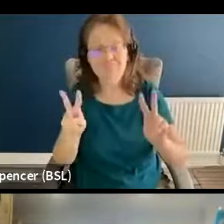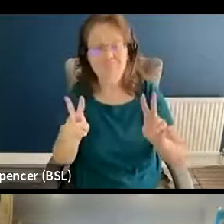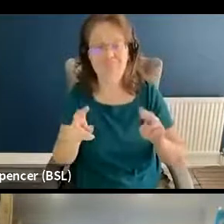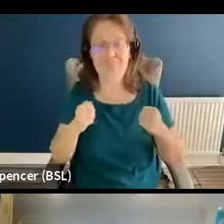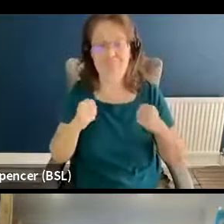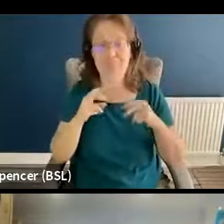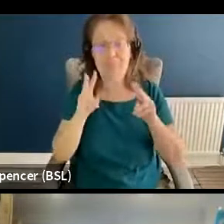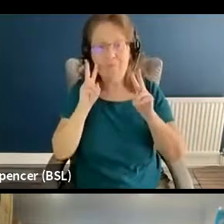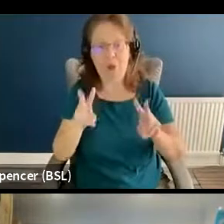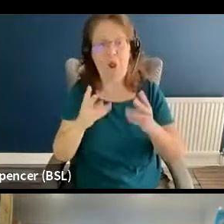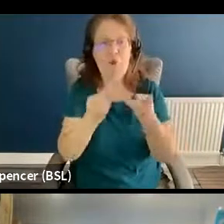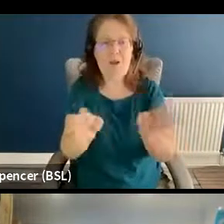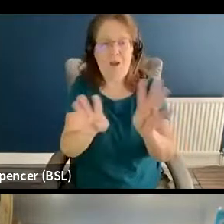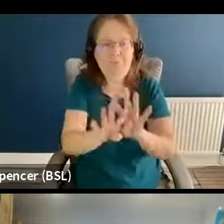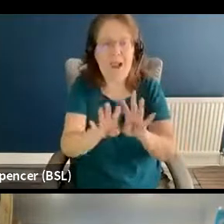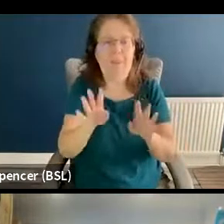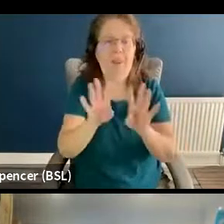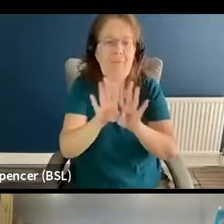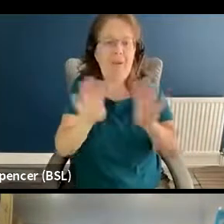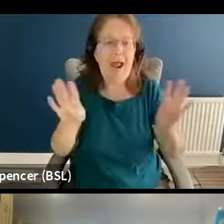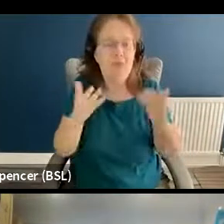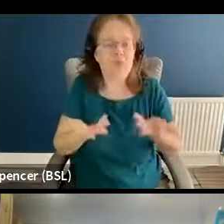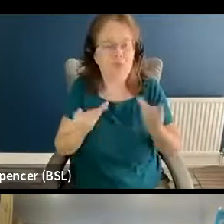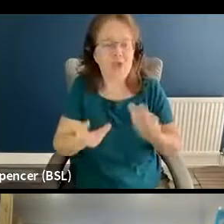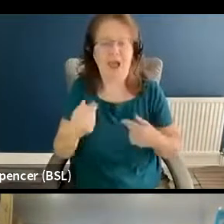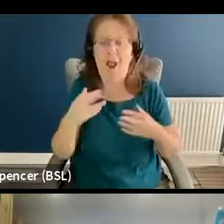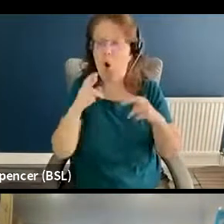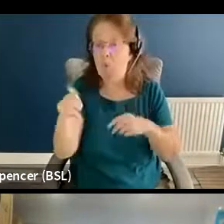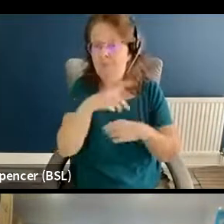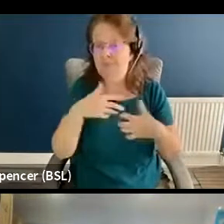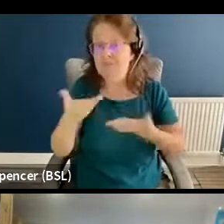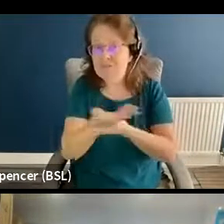our roundtable today, I hope you found the discussion interesting and informative.